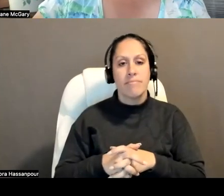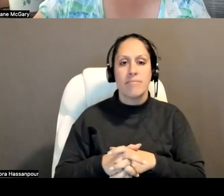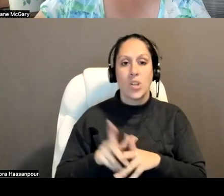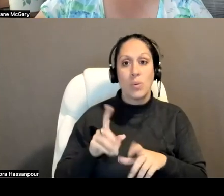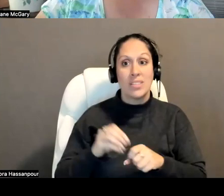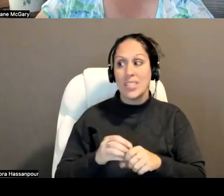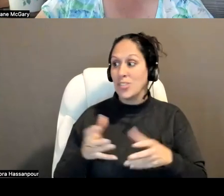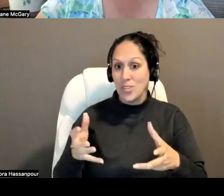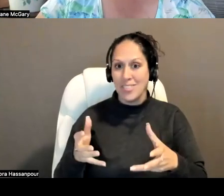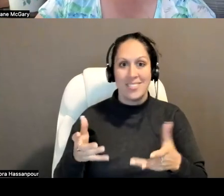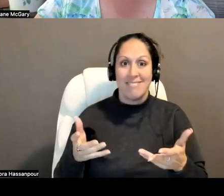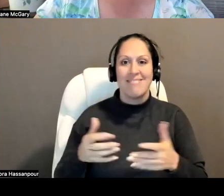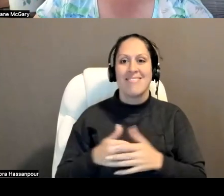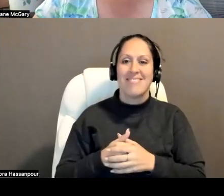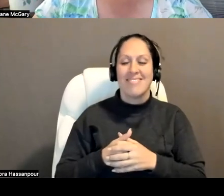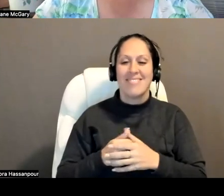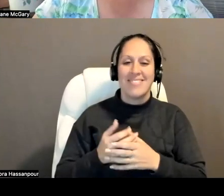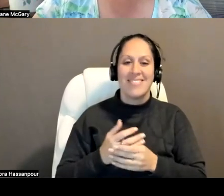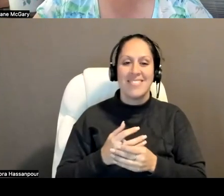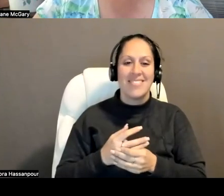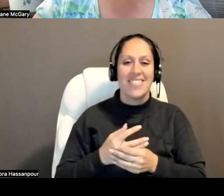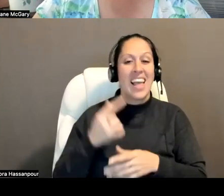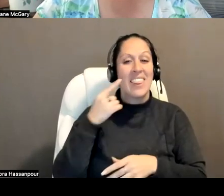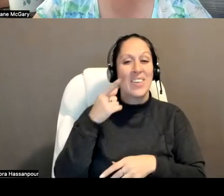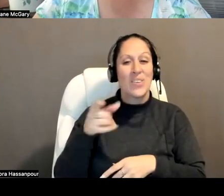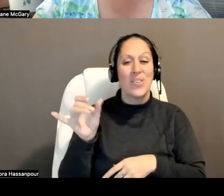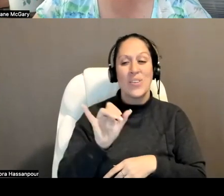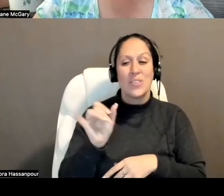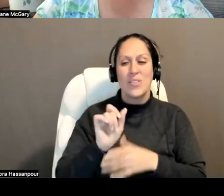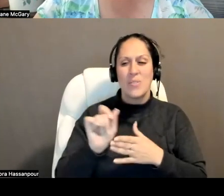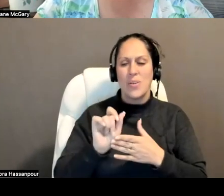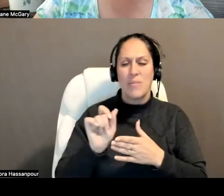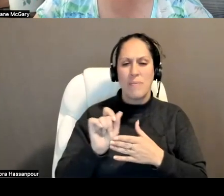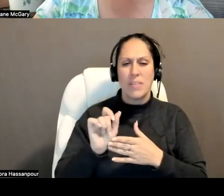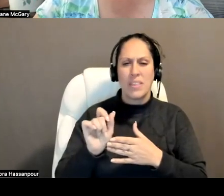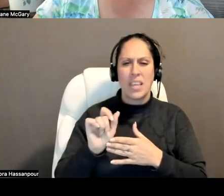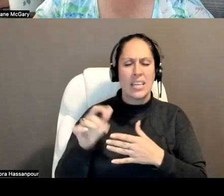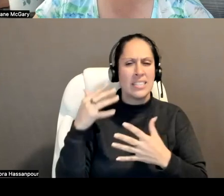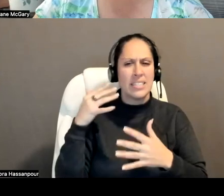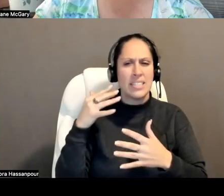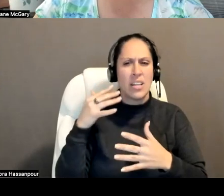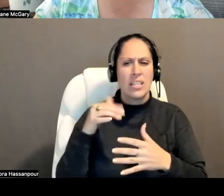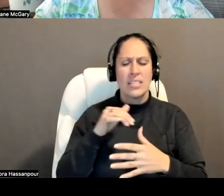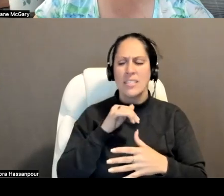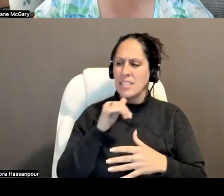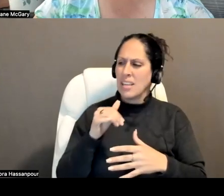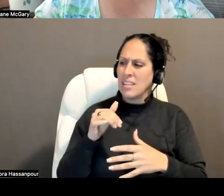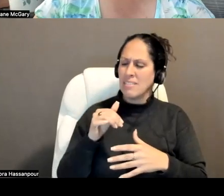Oh goodness! Yeah. I think you also evoked a sound that was unusual, at least to me, from